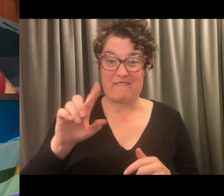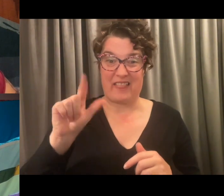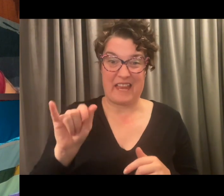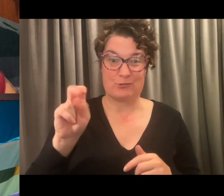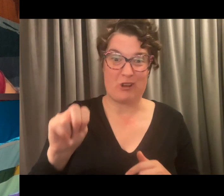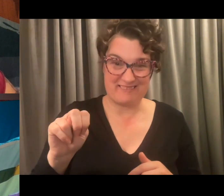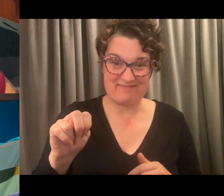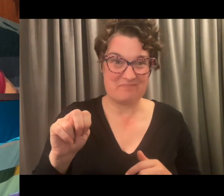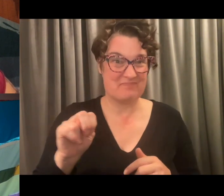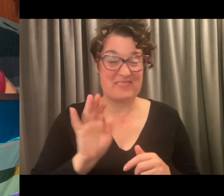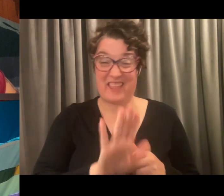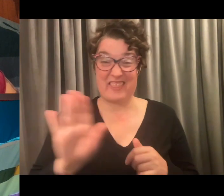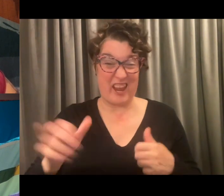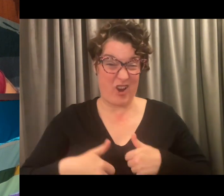what it means to be alive constantly.